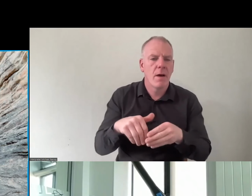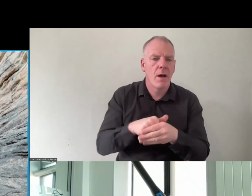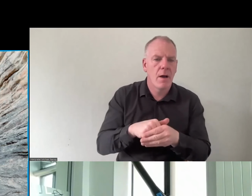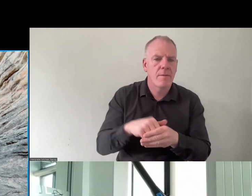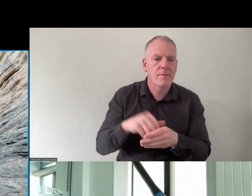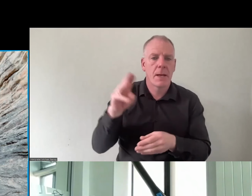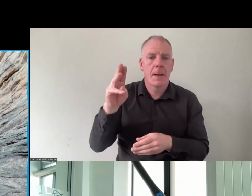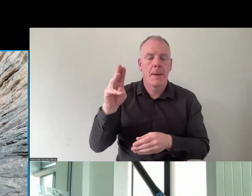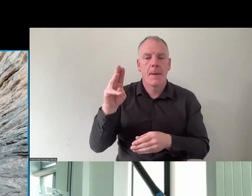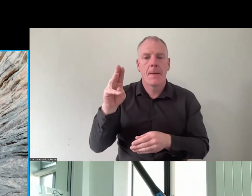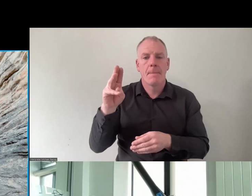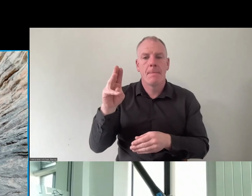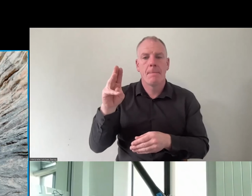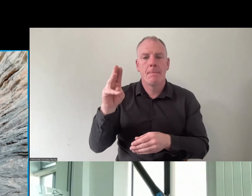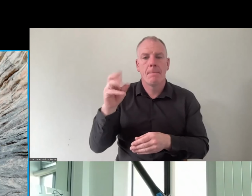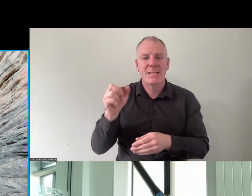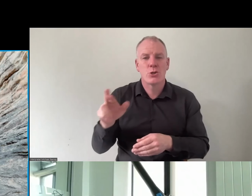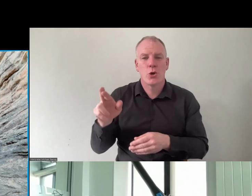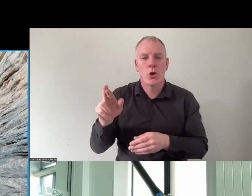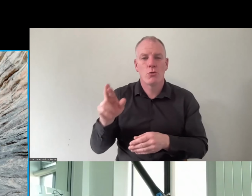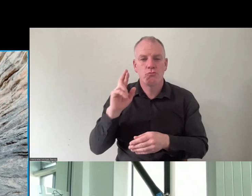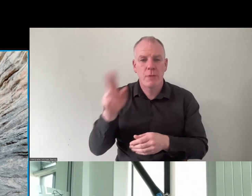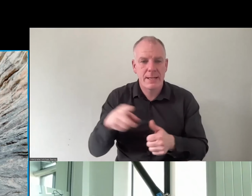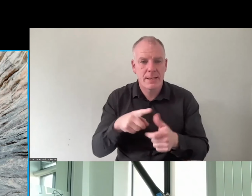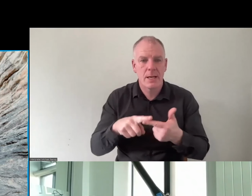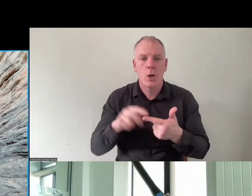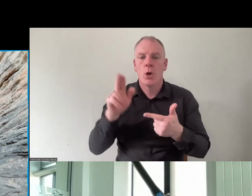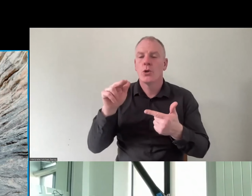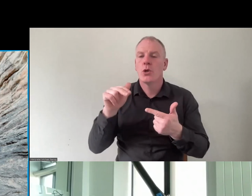there is a new European Accessibility Act on products and services.